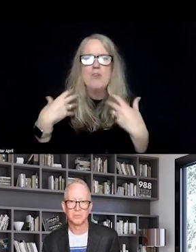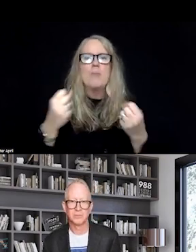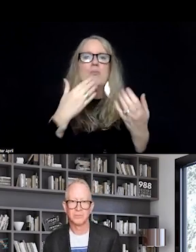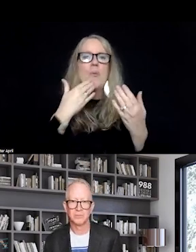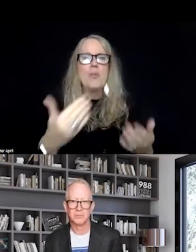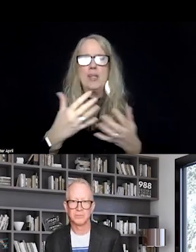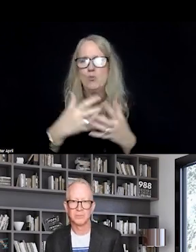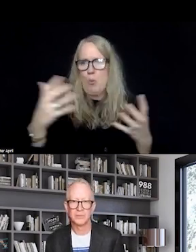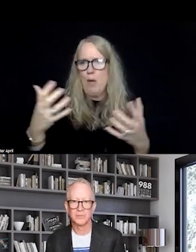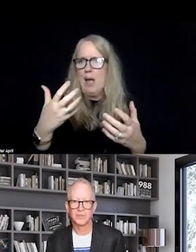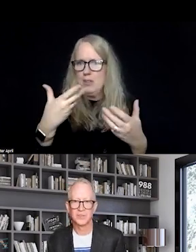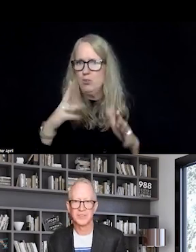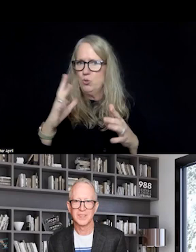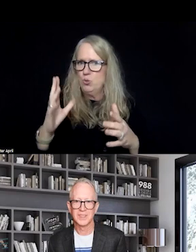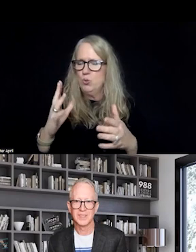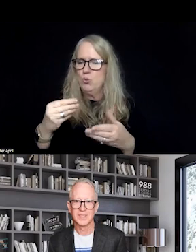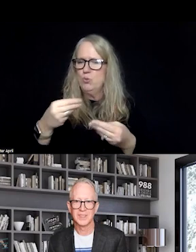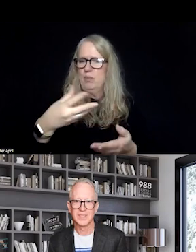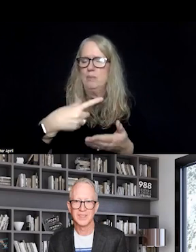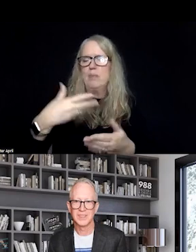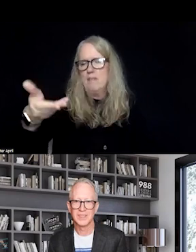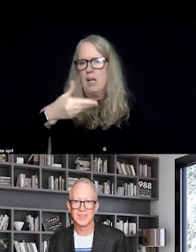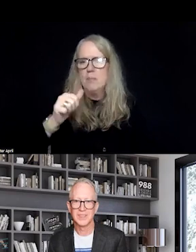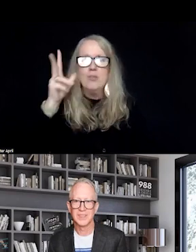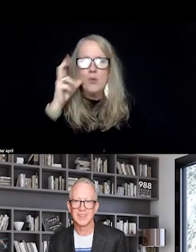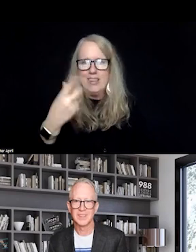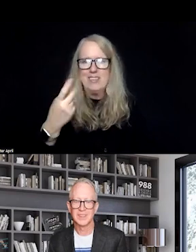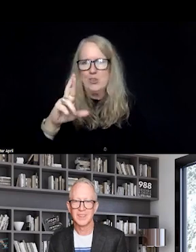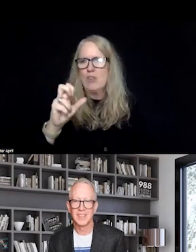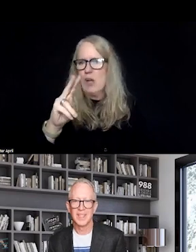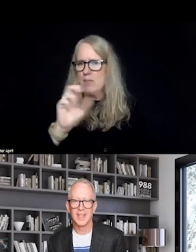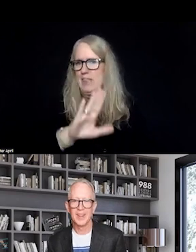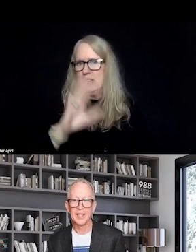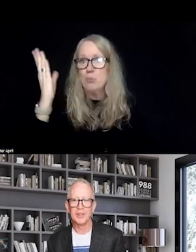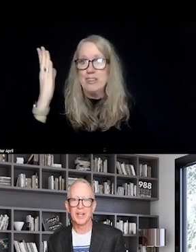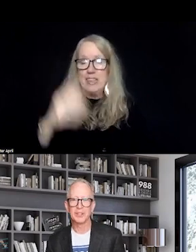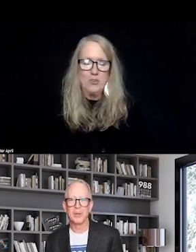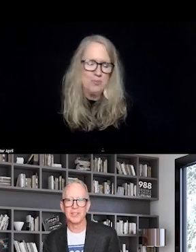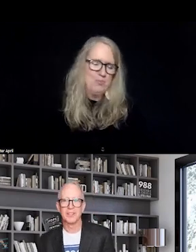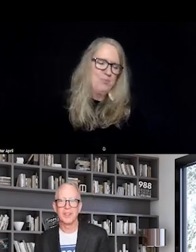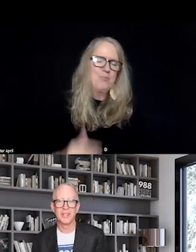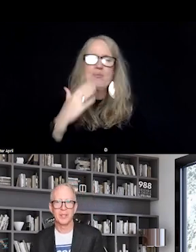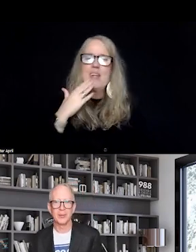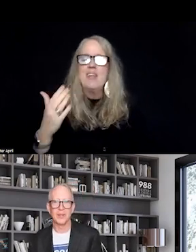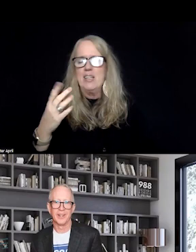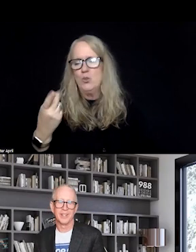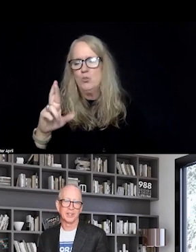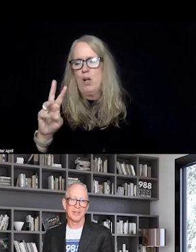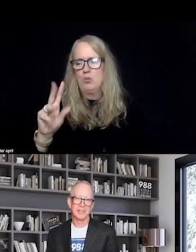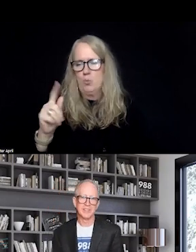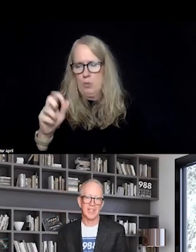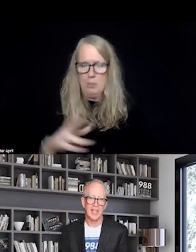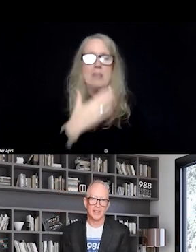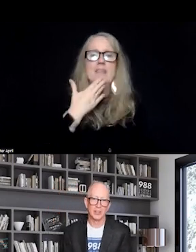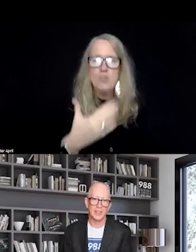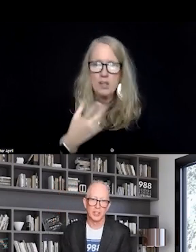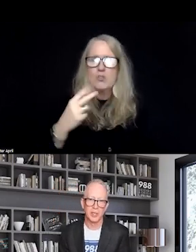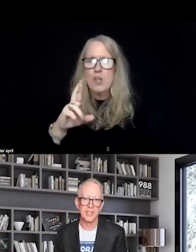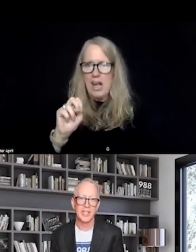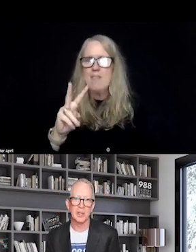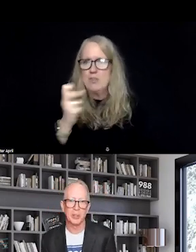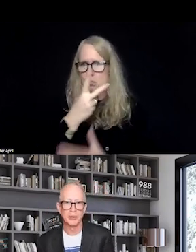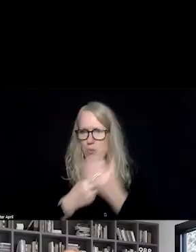THE PRESENTATION. >> THANK YOU. THESE ARE GOING TO BE KEY APPROACHES